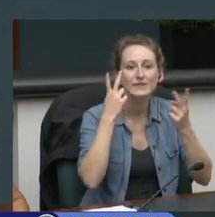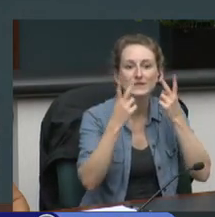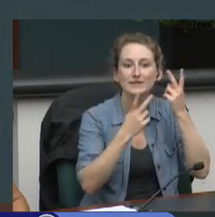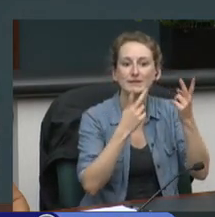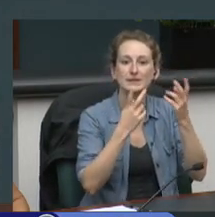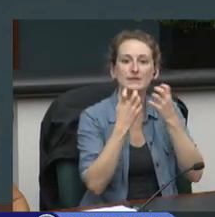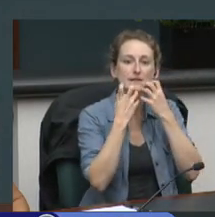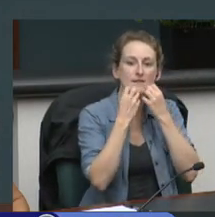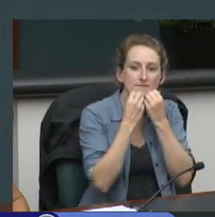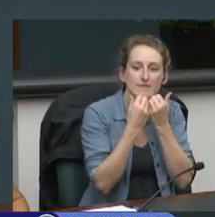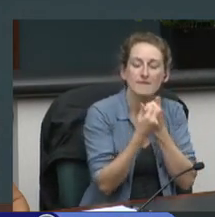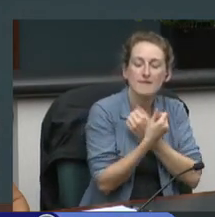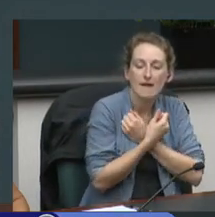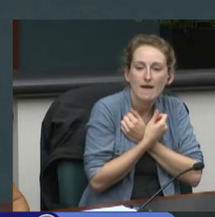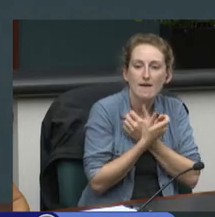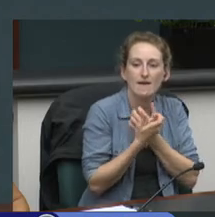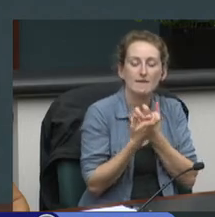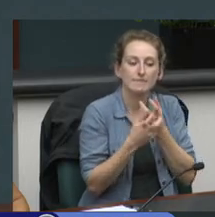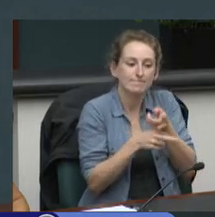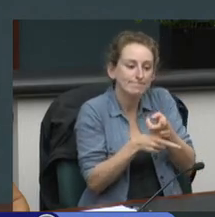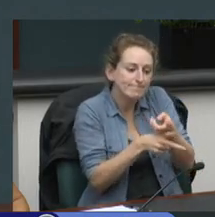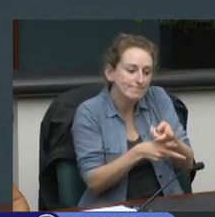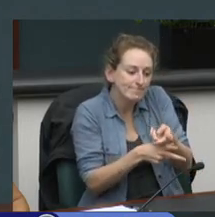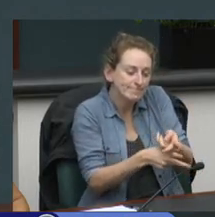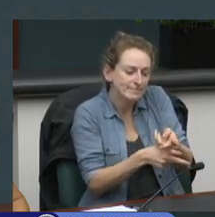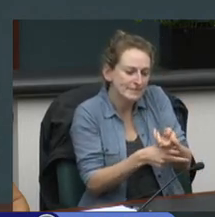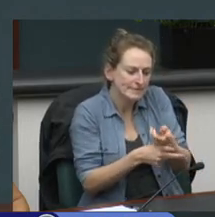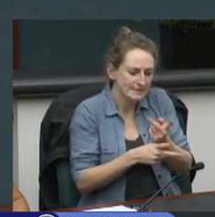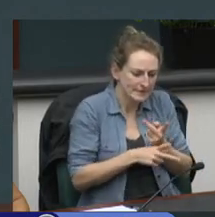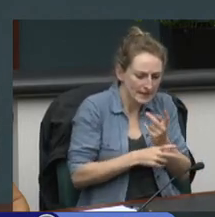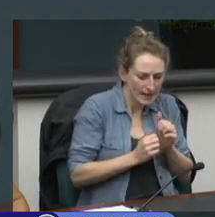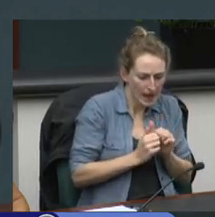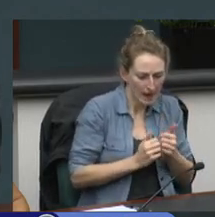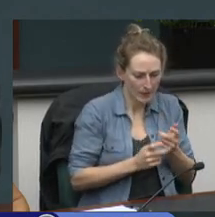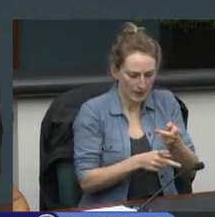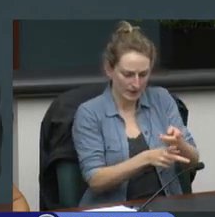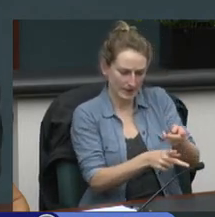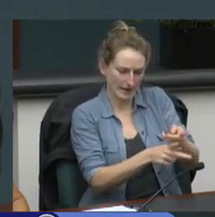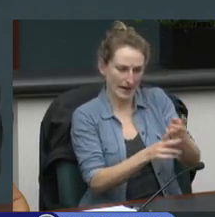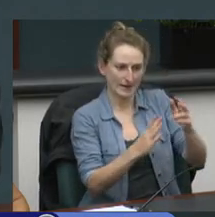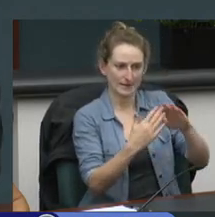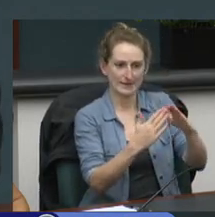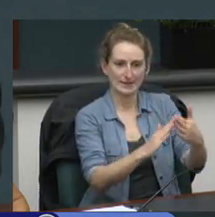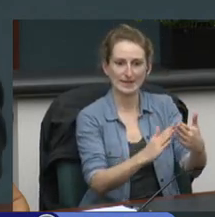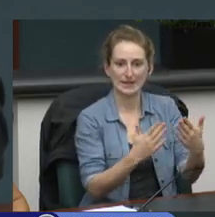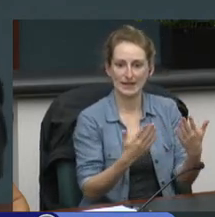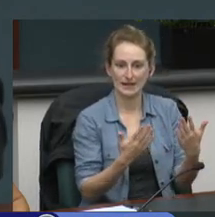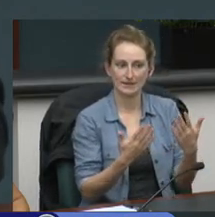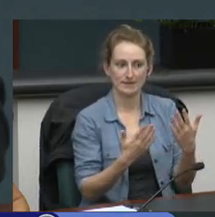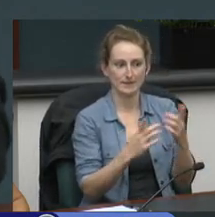for it being very careful how we take care of it that is our mission and that